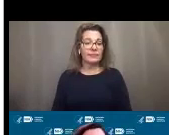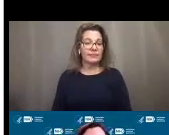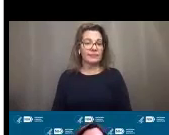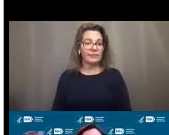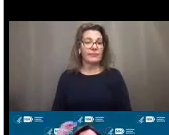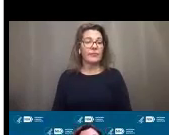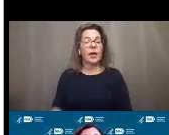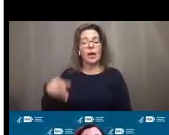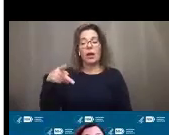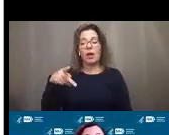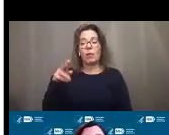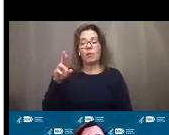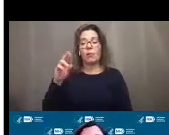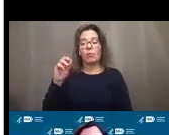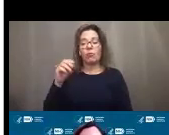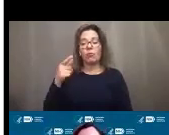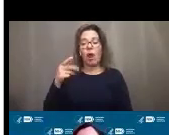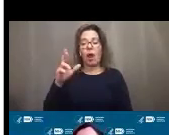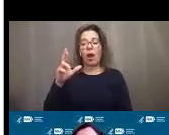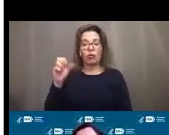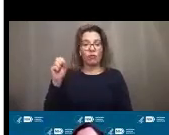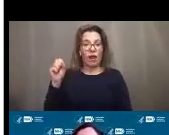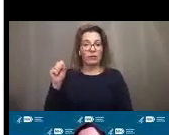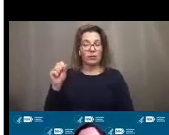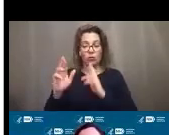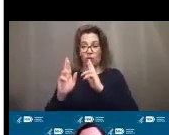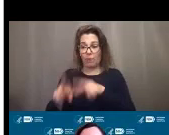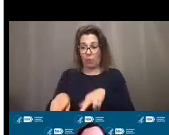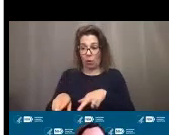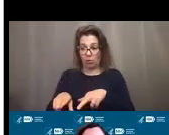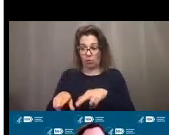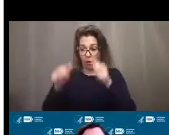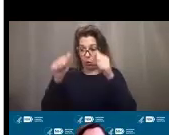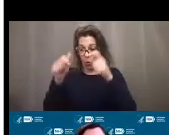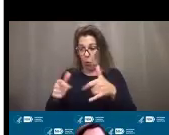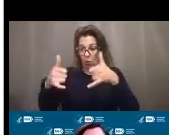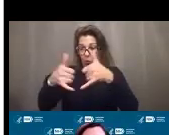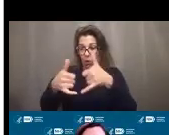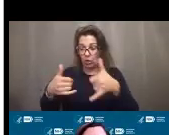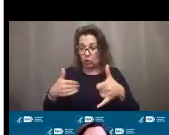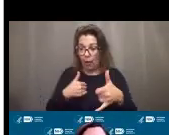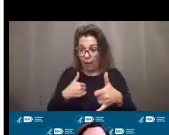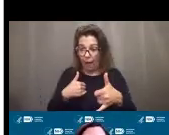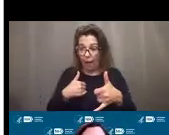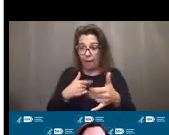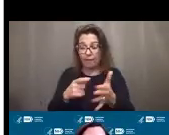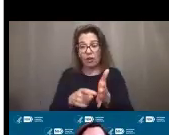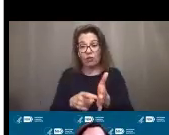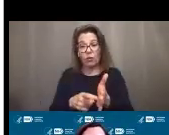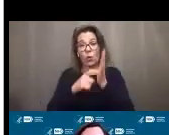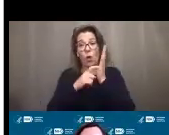Provide feedback and provide praise constructively and constructive criticism.